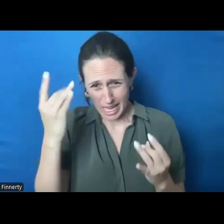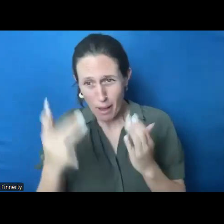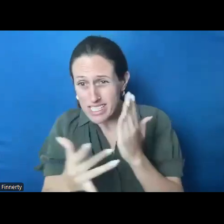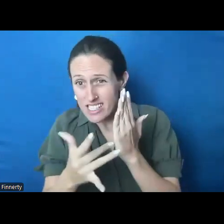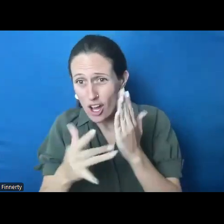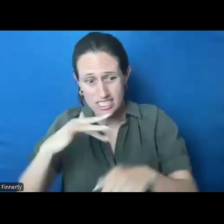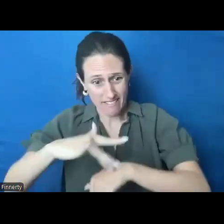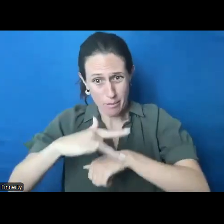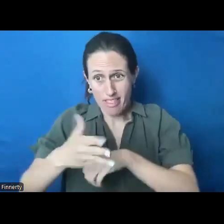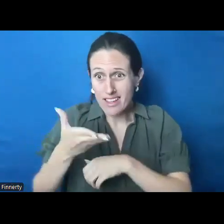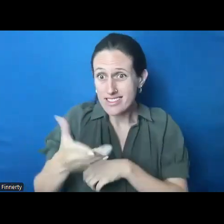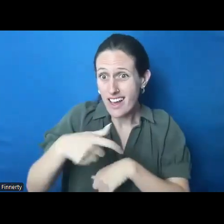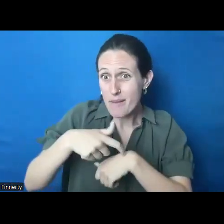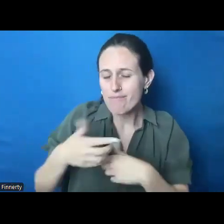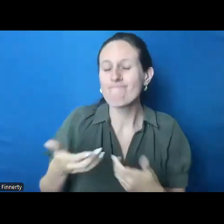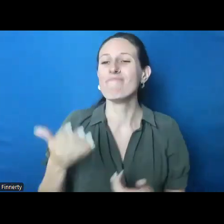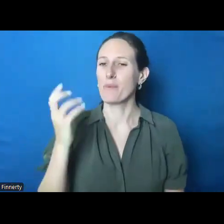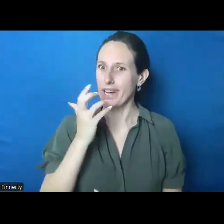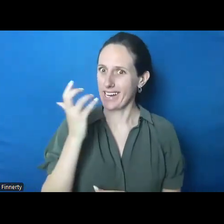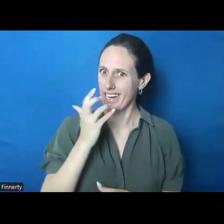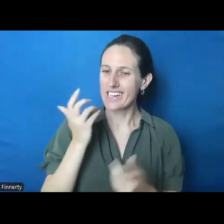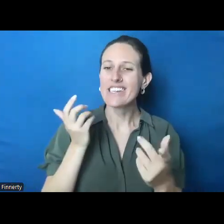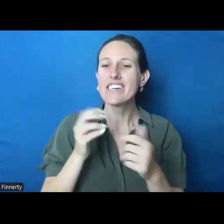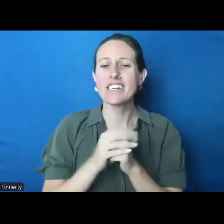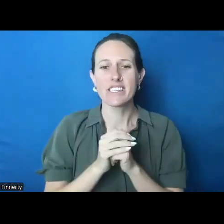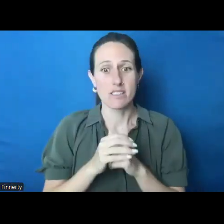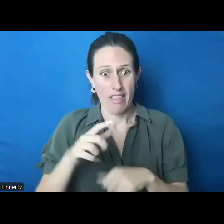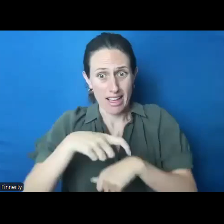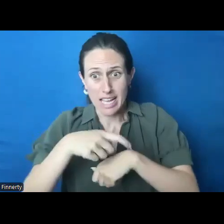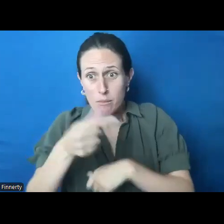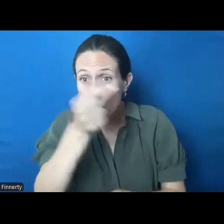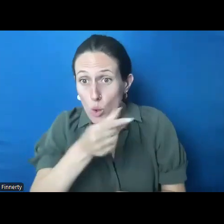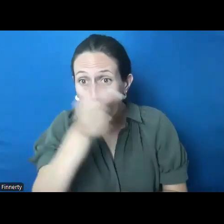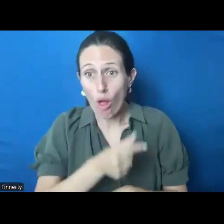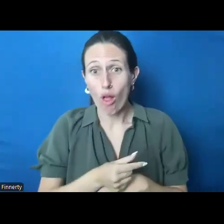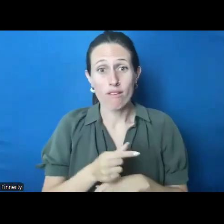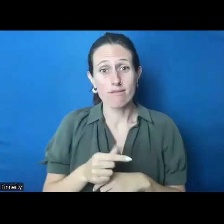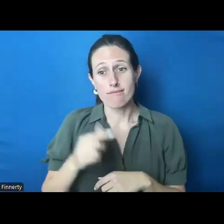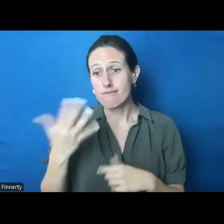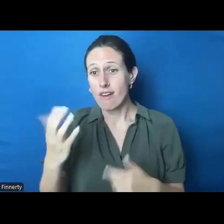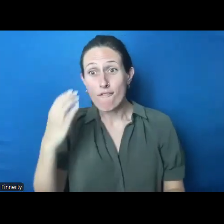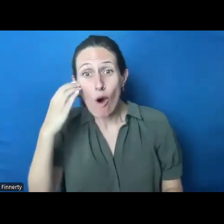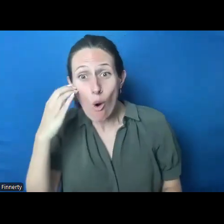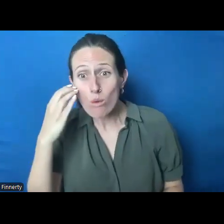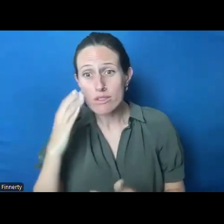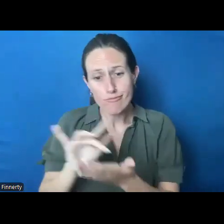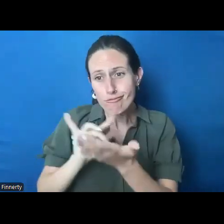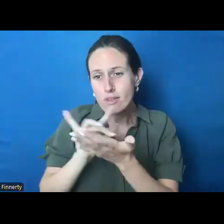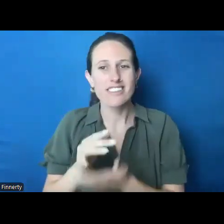technology years, so this was before we had smartphones, Google or Section 508, but what